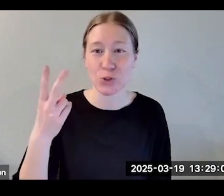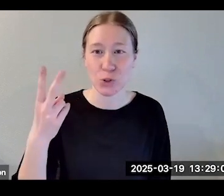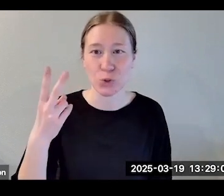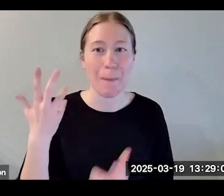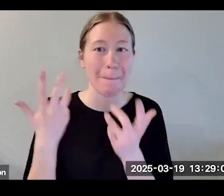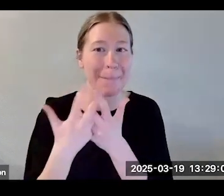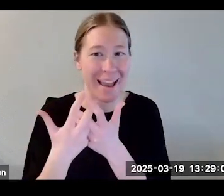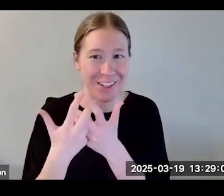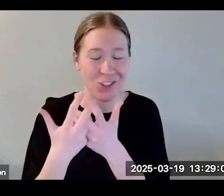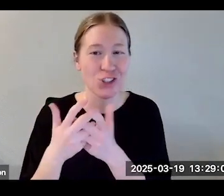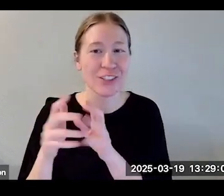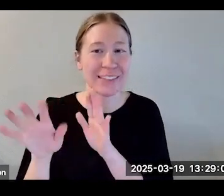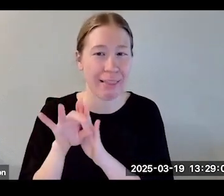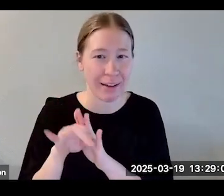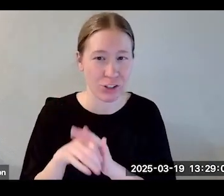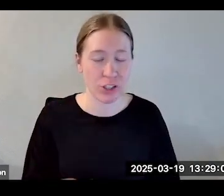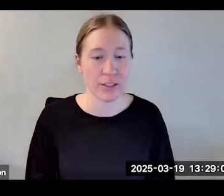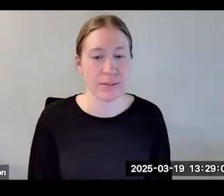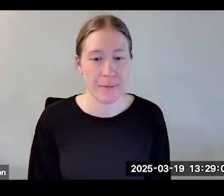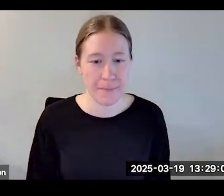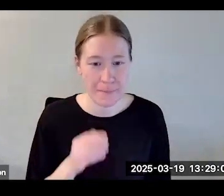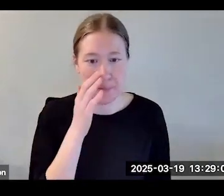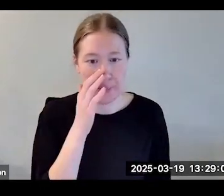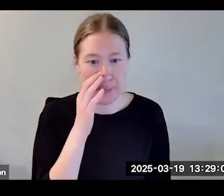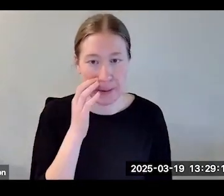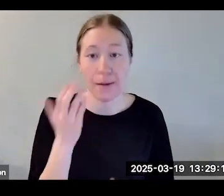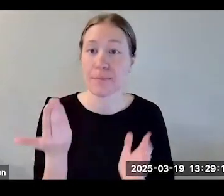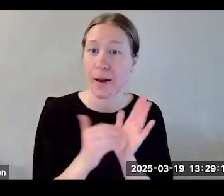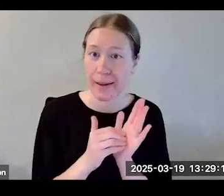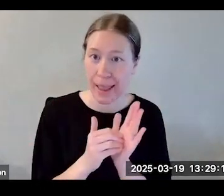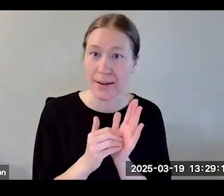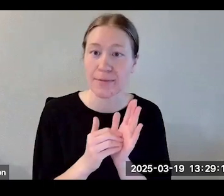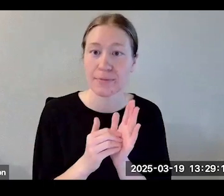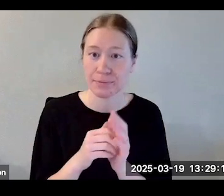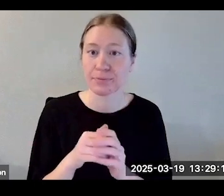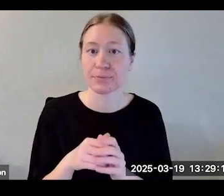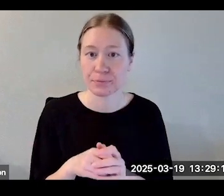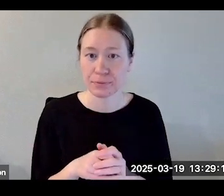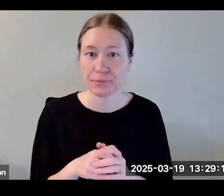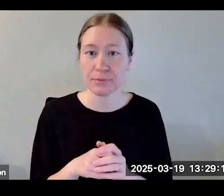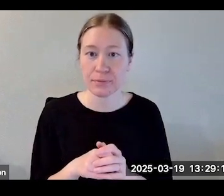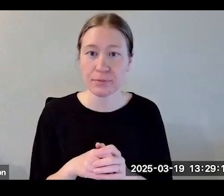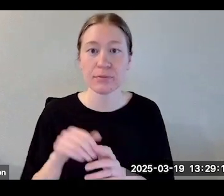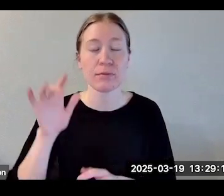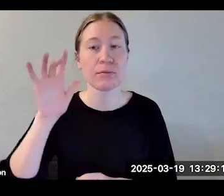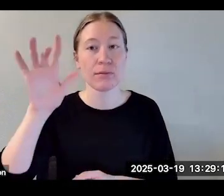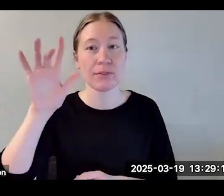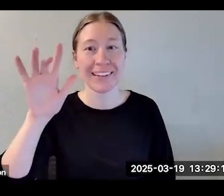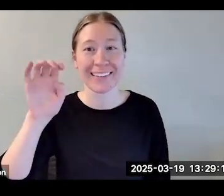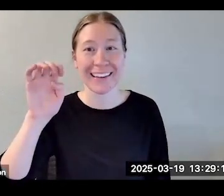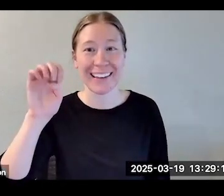And then what I'm going to do is, again, go into that Styles area, select Events, select heading two.